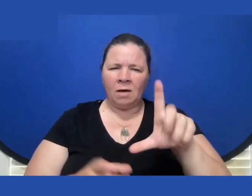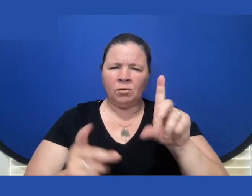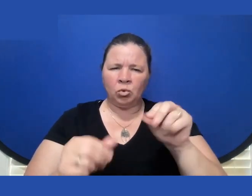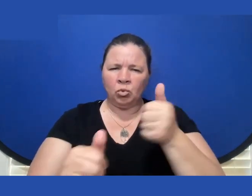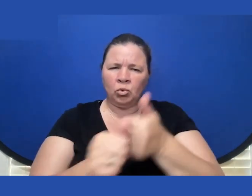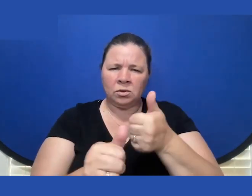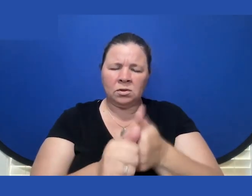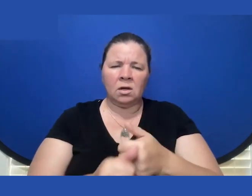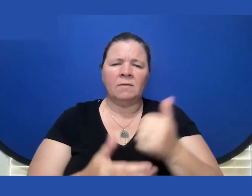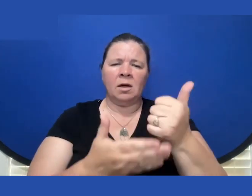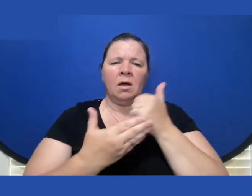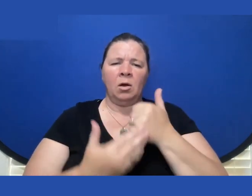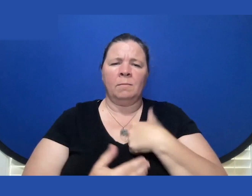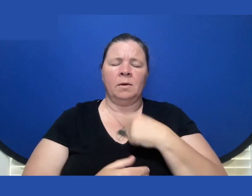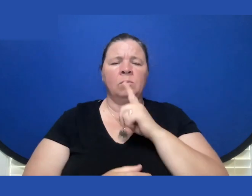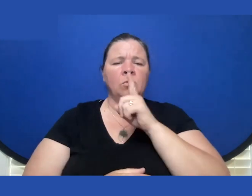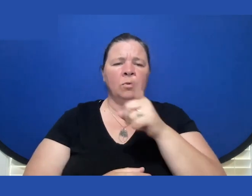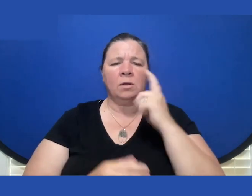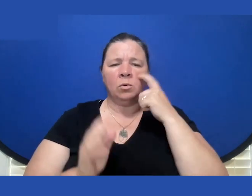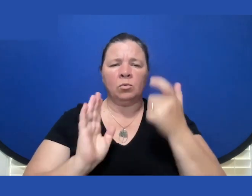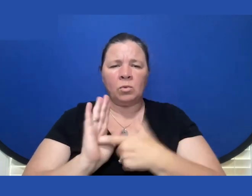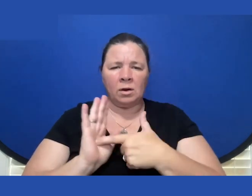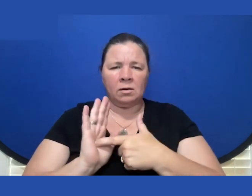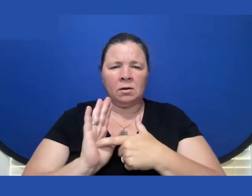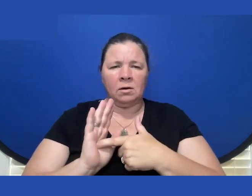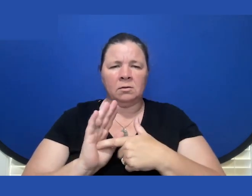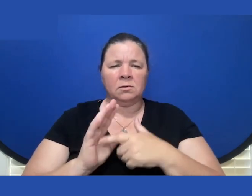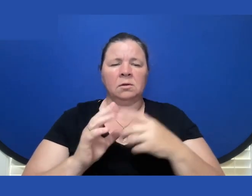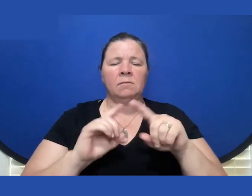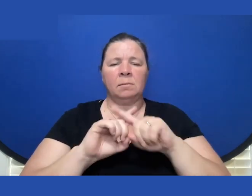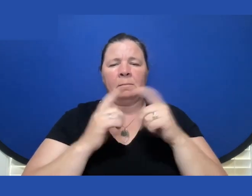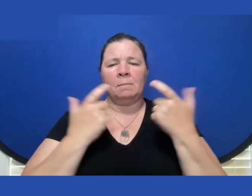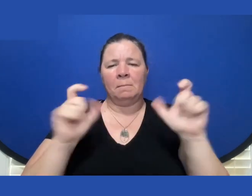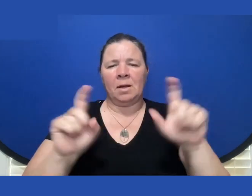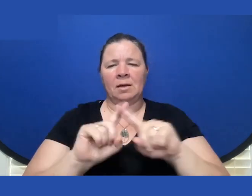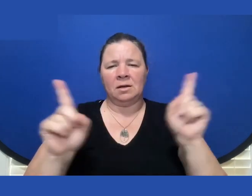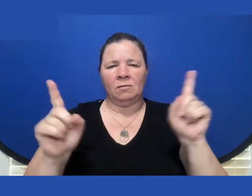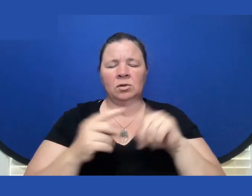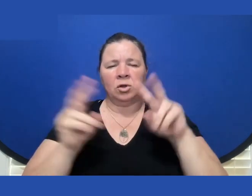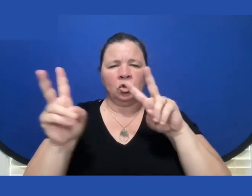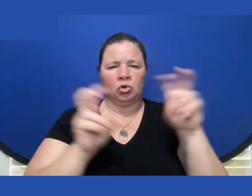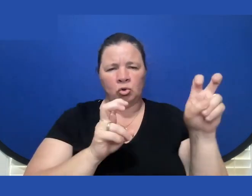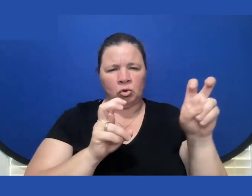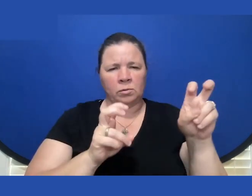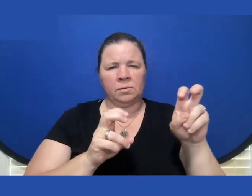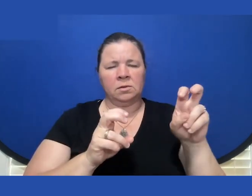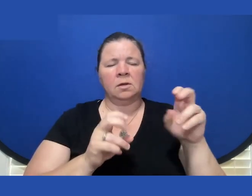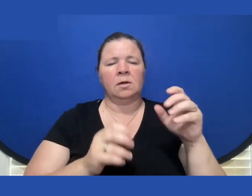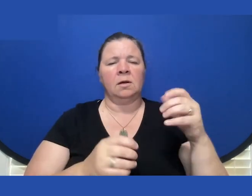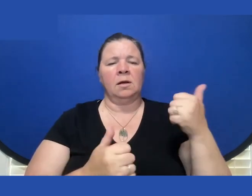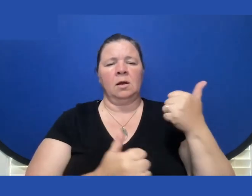And I think that autonomy thing is a really solid answer and something that is achievable, really.